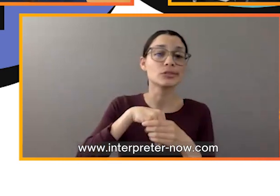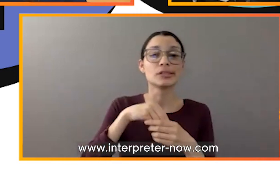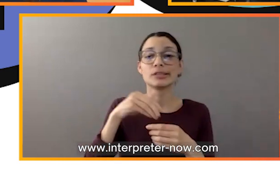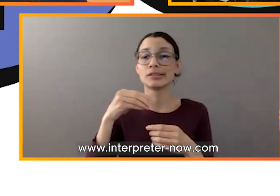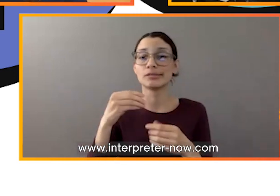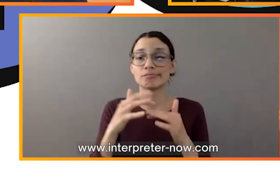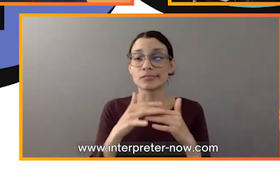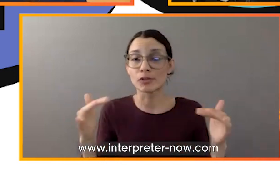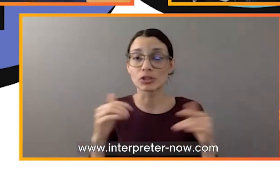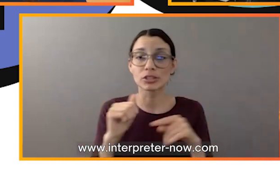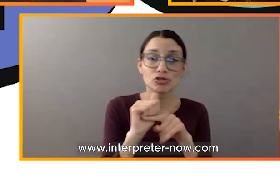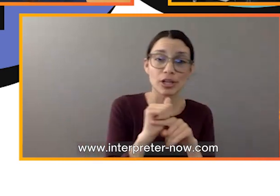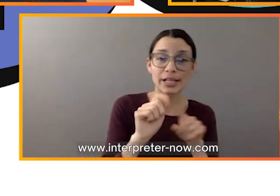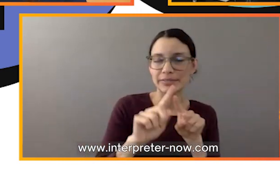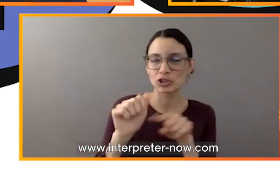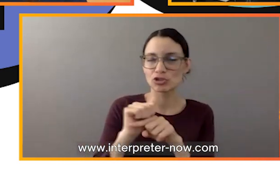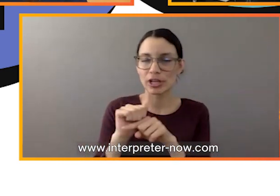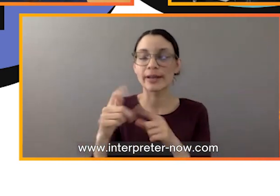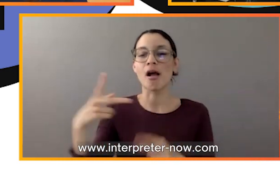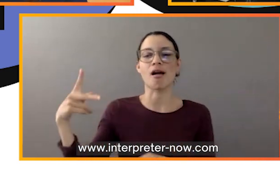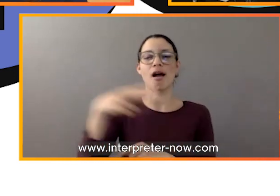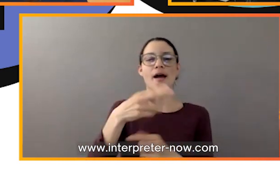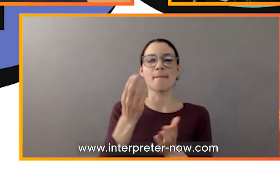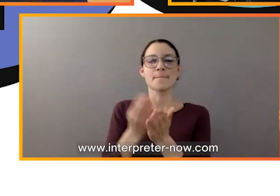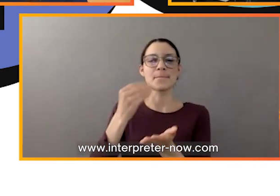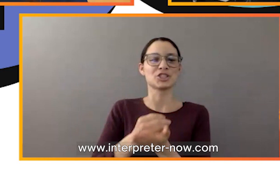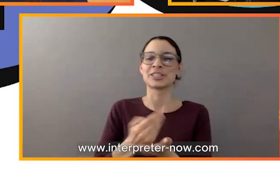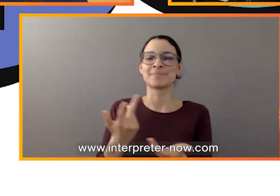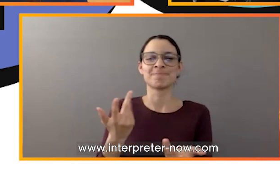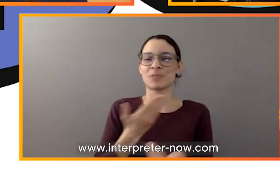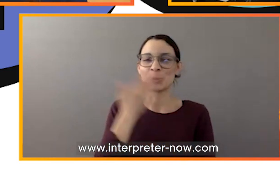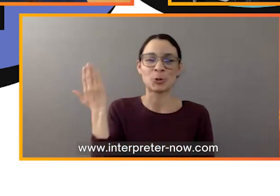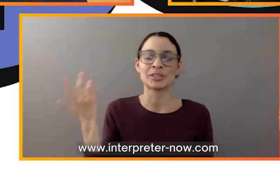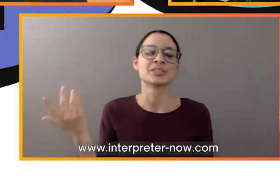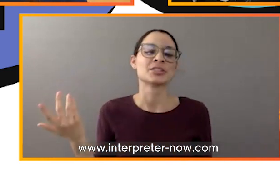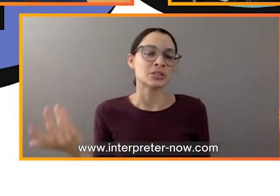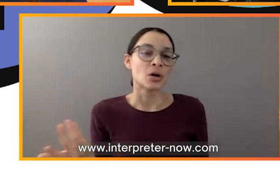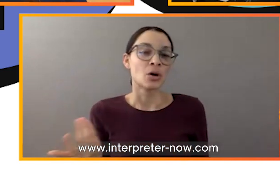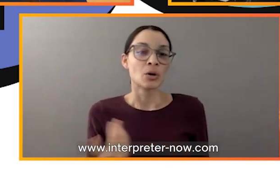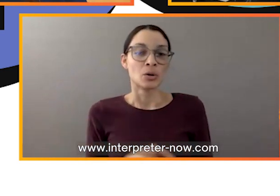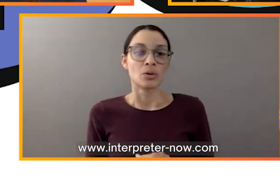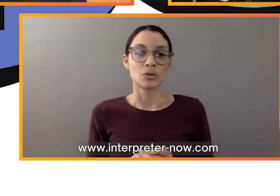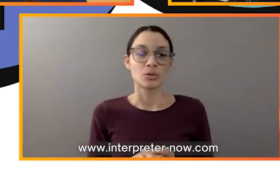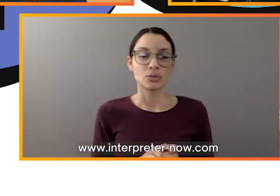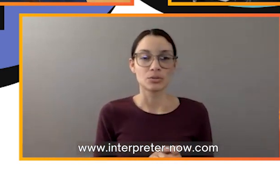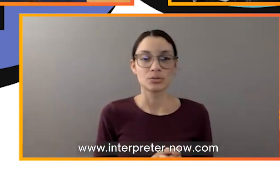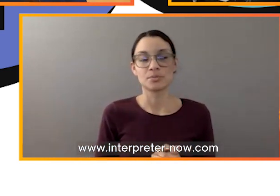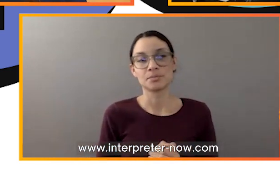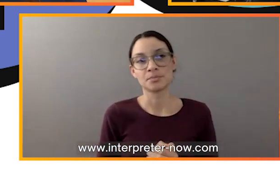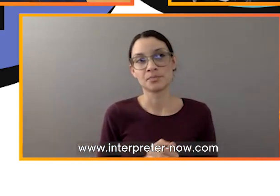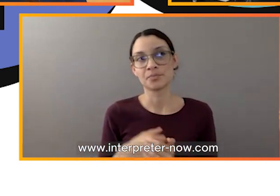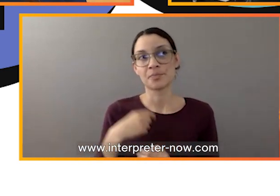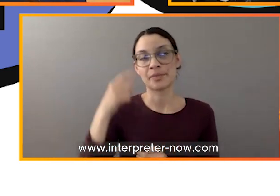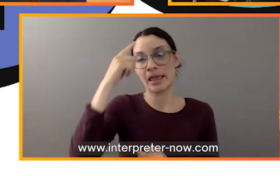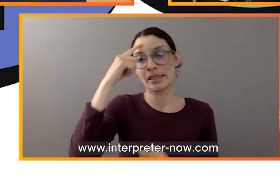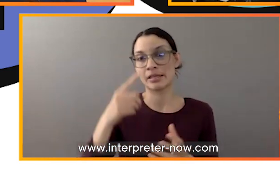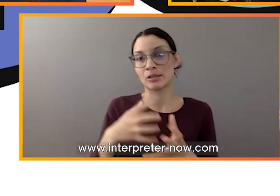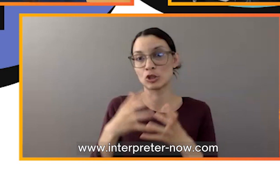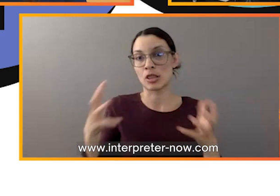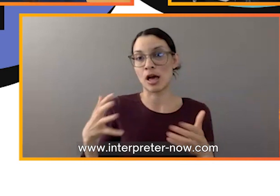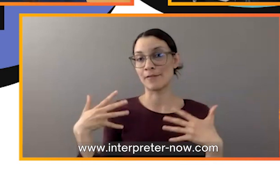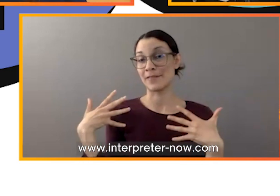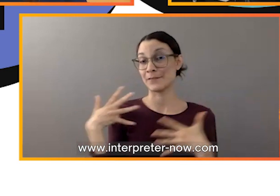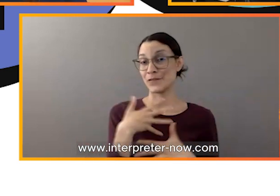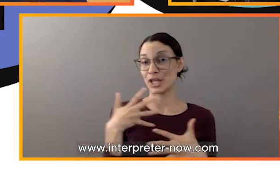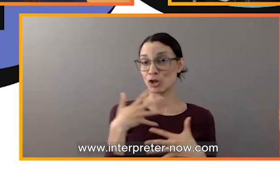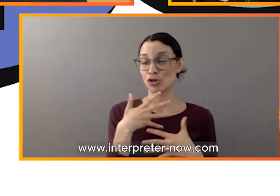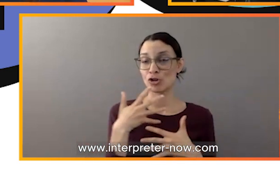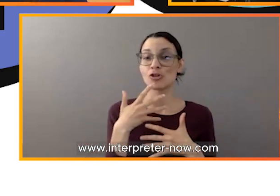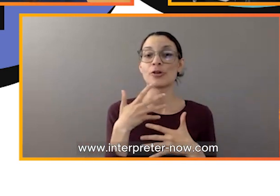So I would say, there's a lot of fear in the current job market, there's a lot of uncertainty